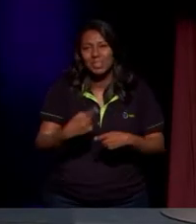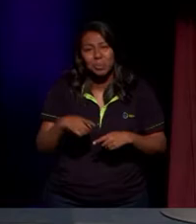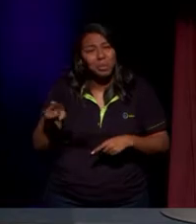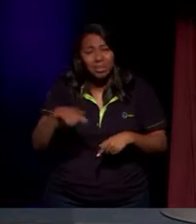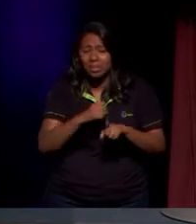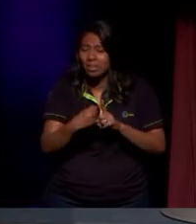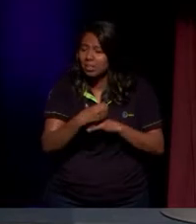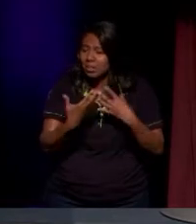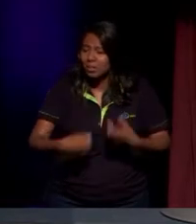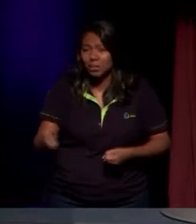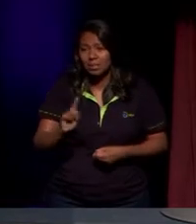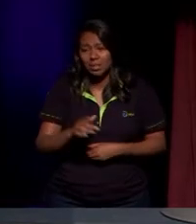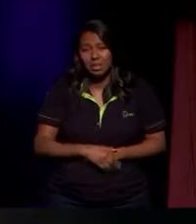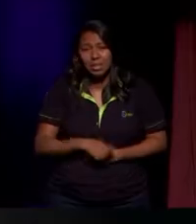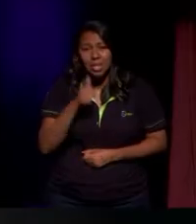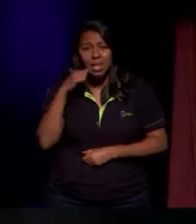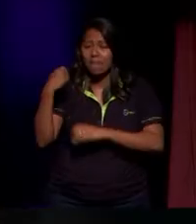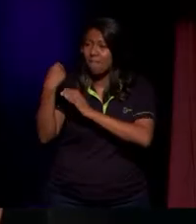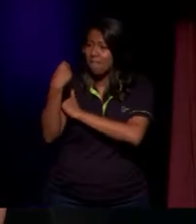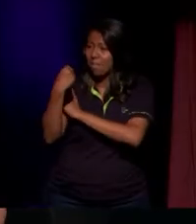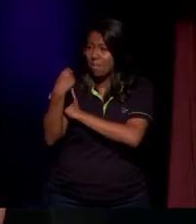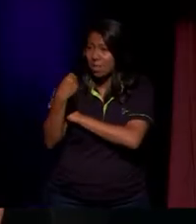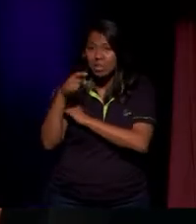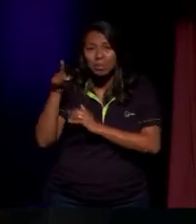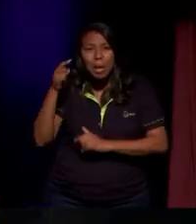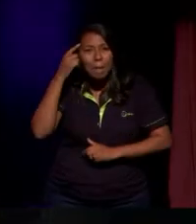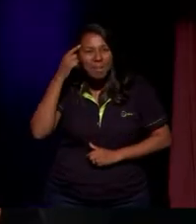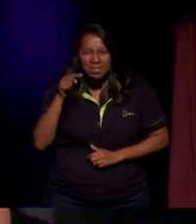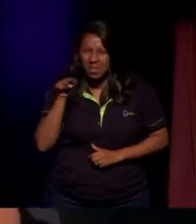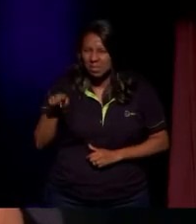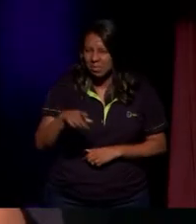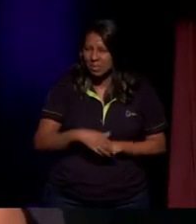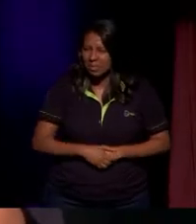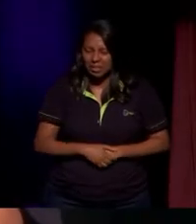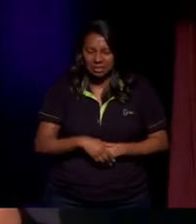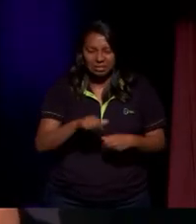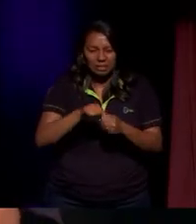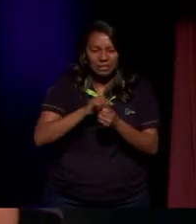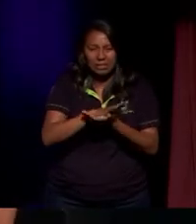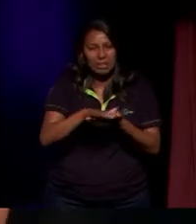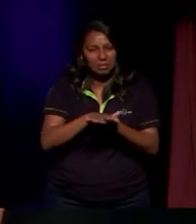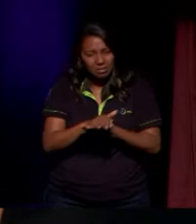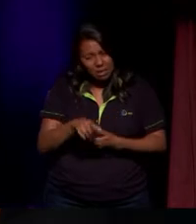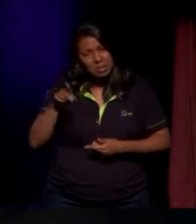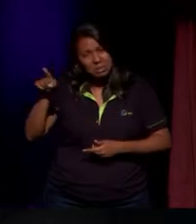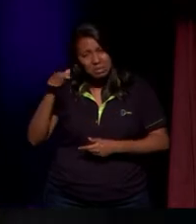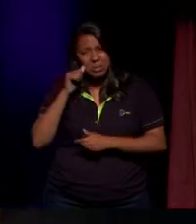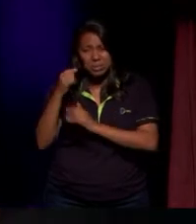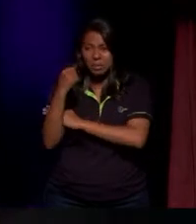feminism is something for the unoccupied, from the moment she marries, she's going to have a child to care for, so…